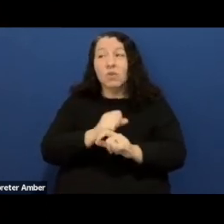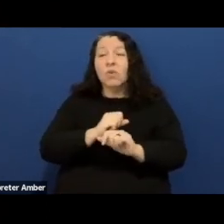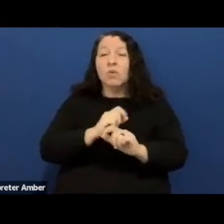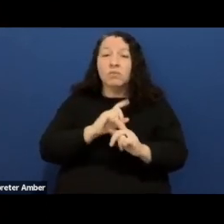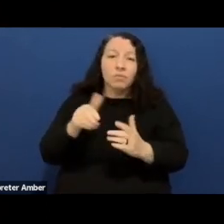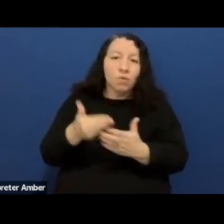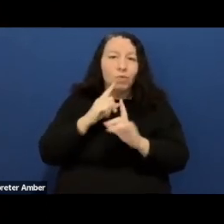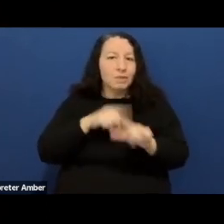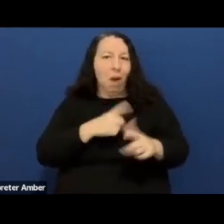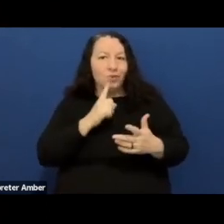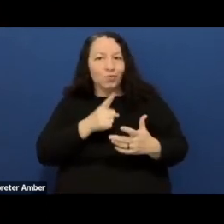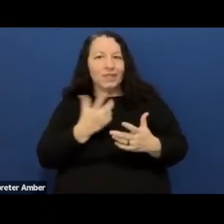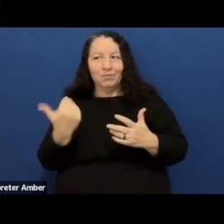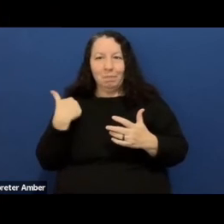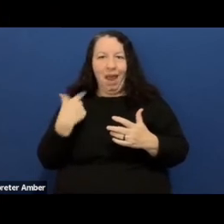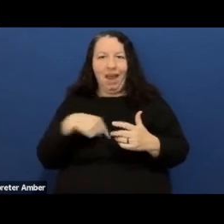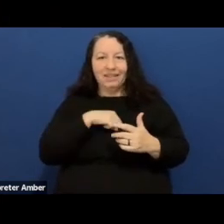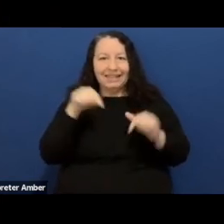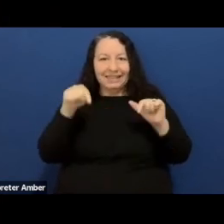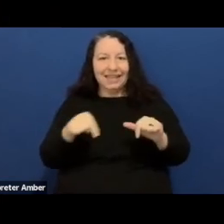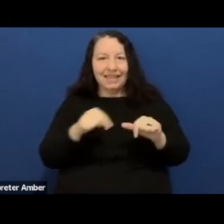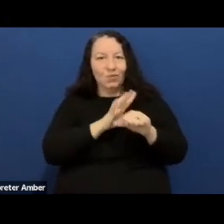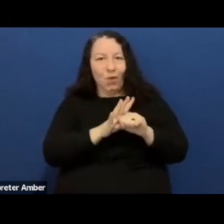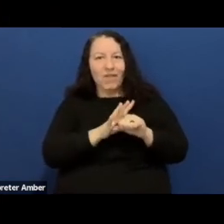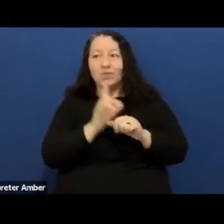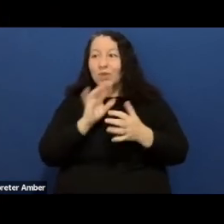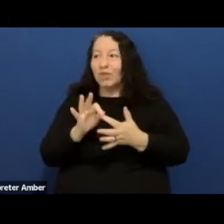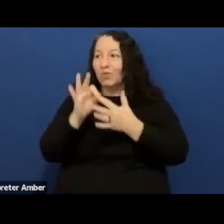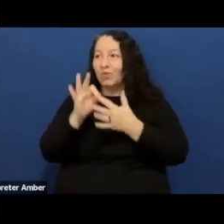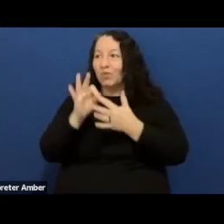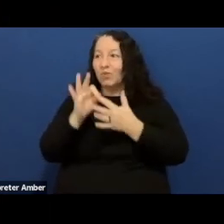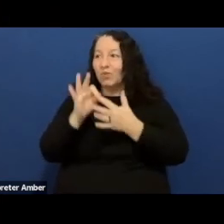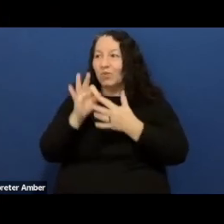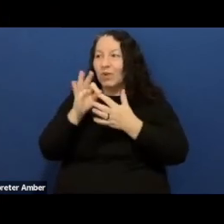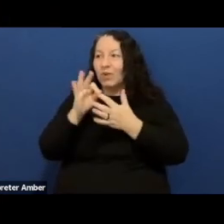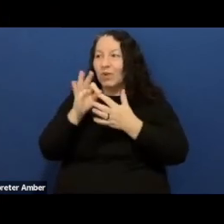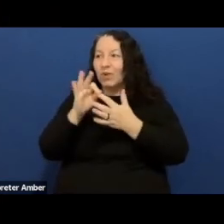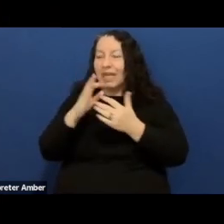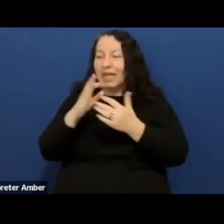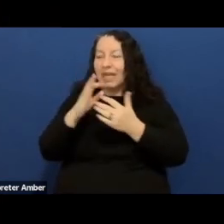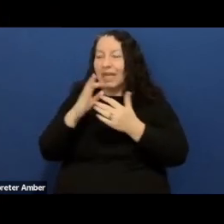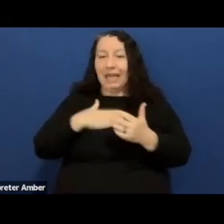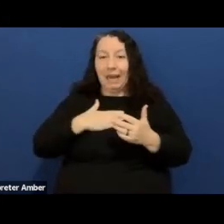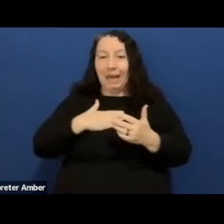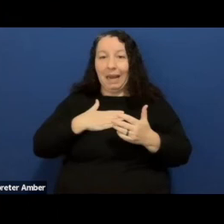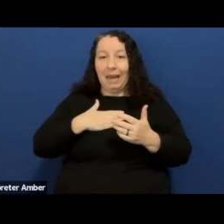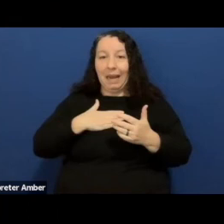being sick. Everybody’s response to this coronavirus is unique, and my symptoms continue